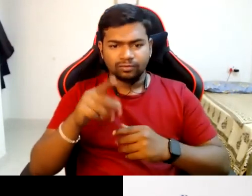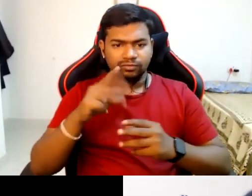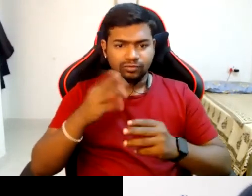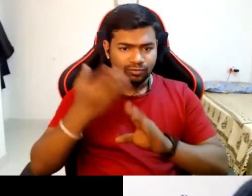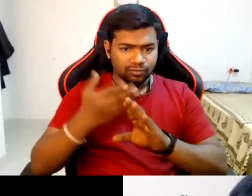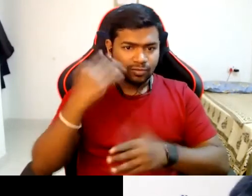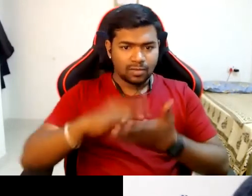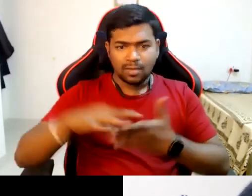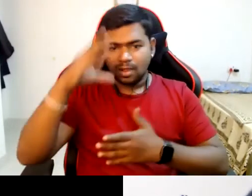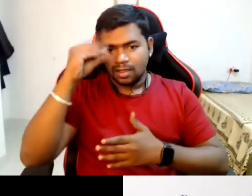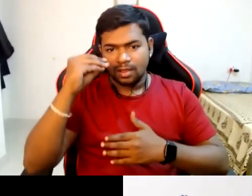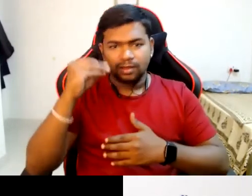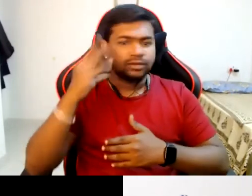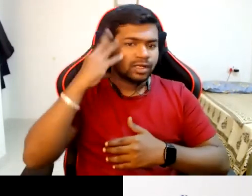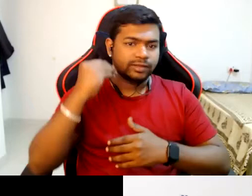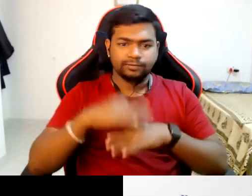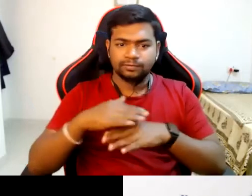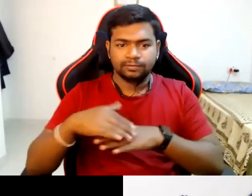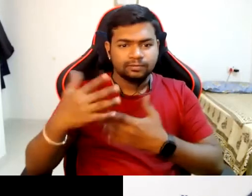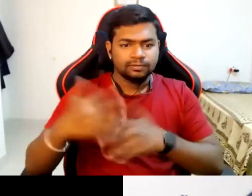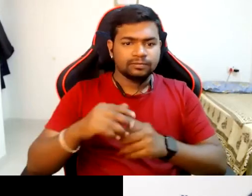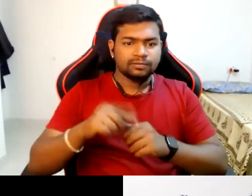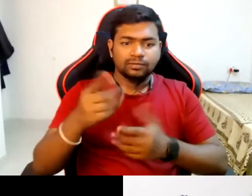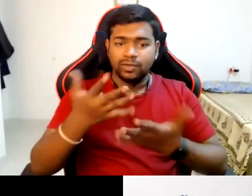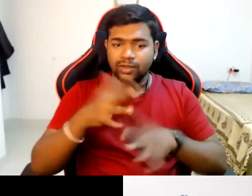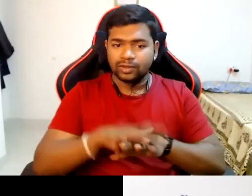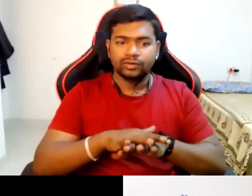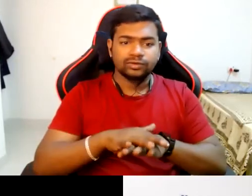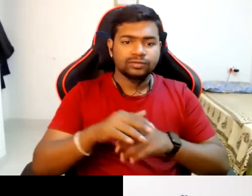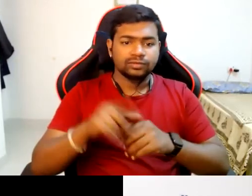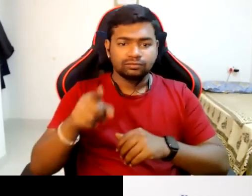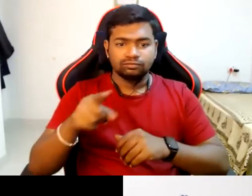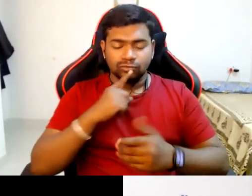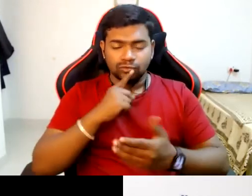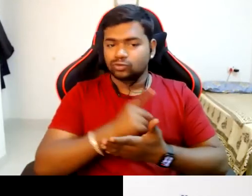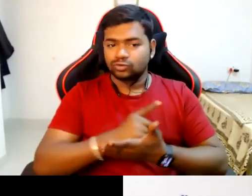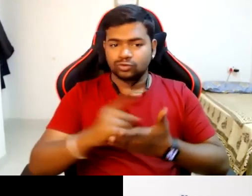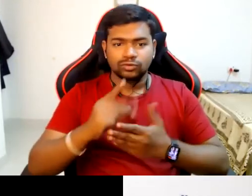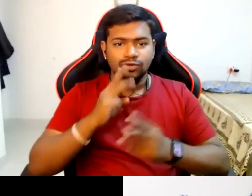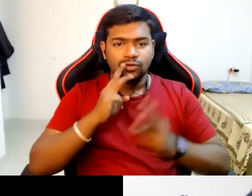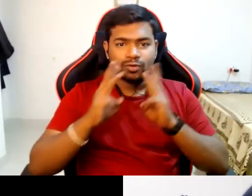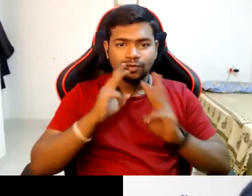The inclusive practice at Istem was truly awesome. Thank you.